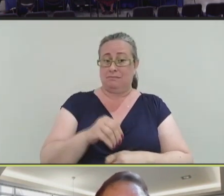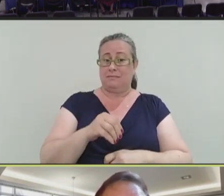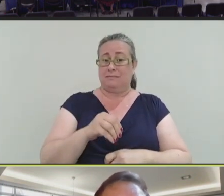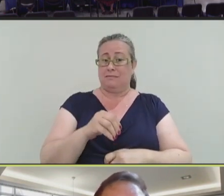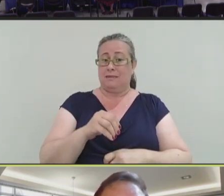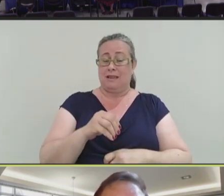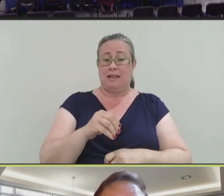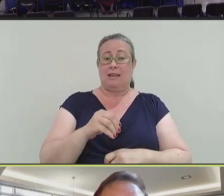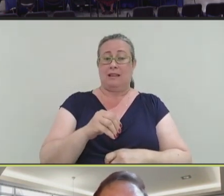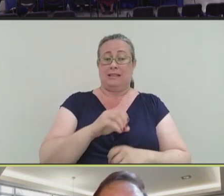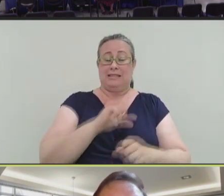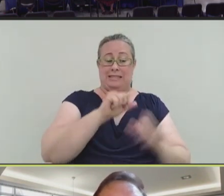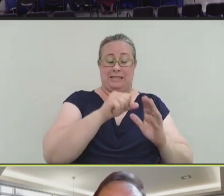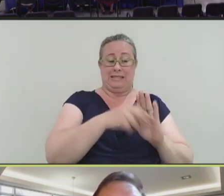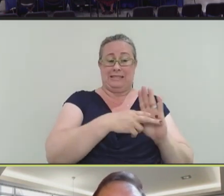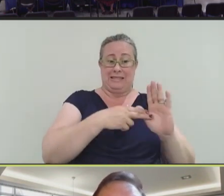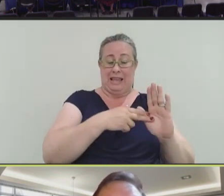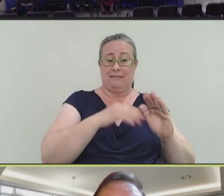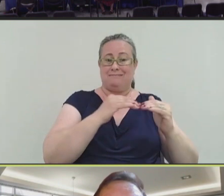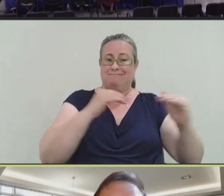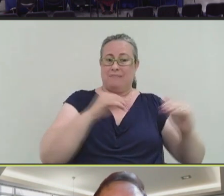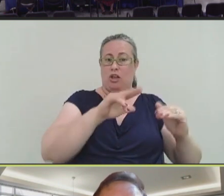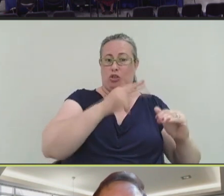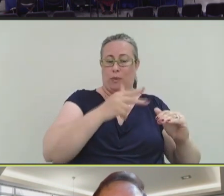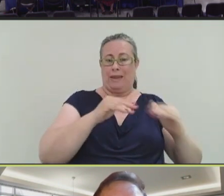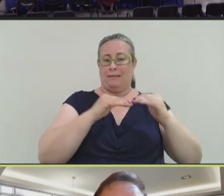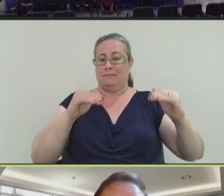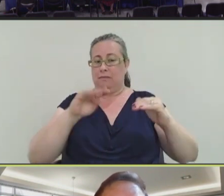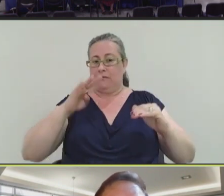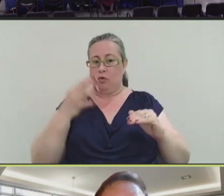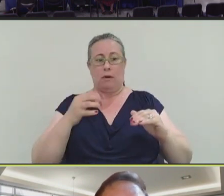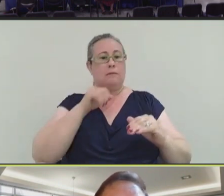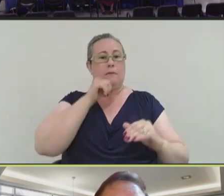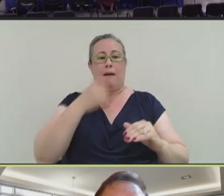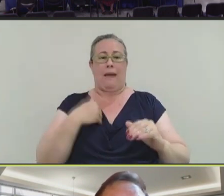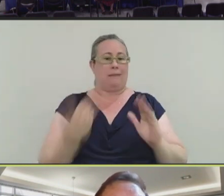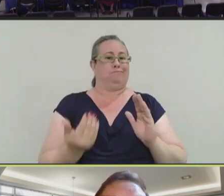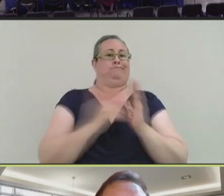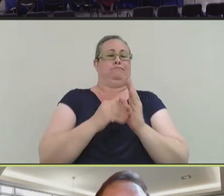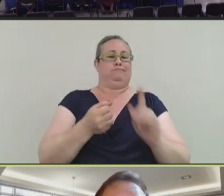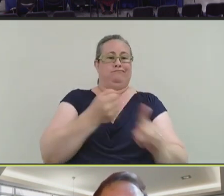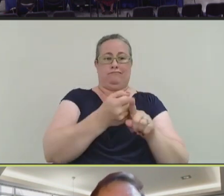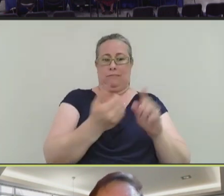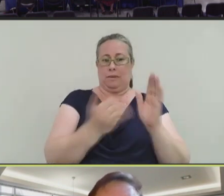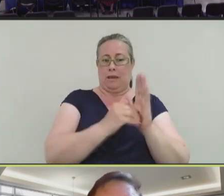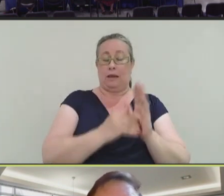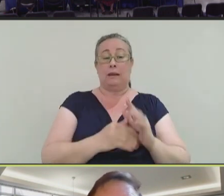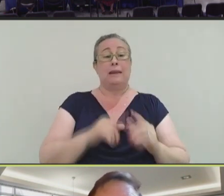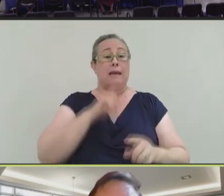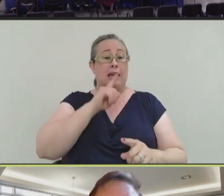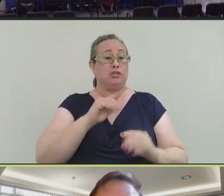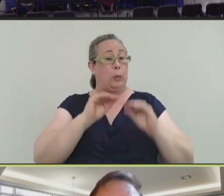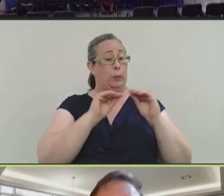and stage four disease had not had a relapse. And in fact, none of the stage three patients had a